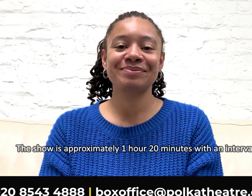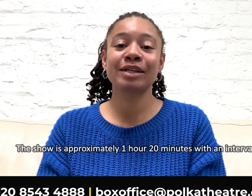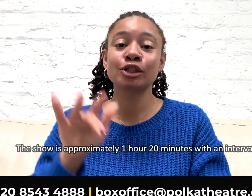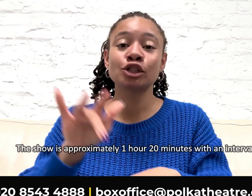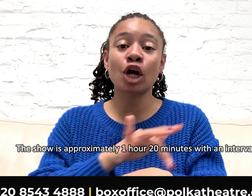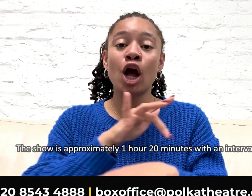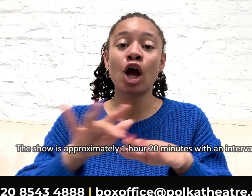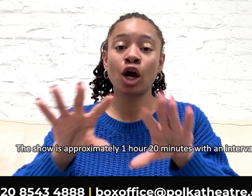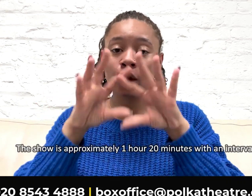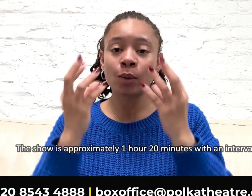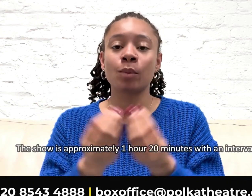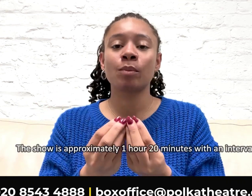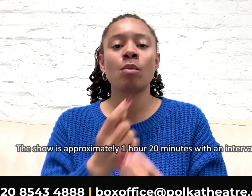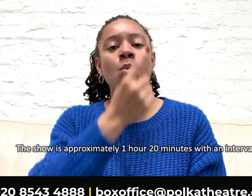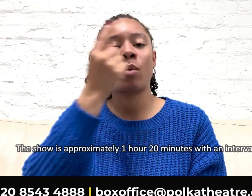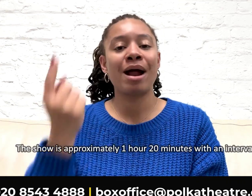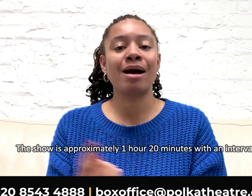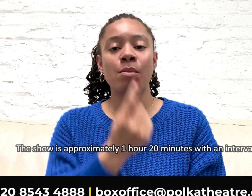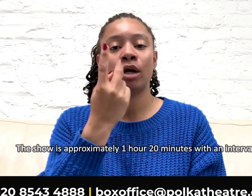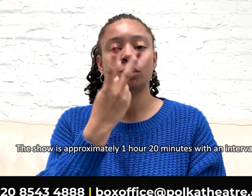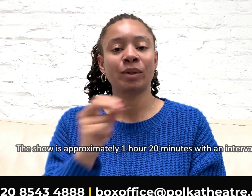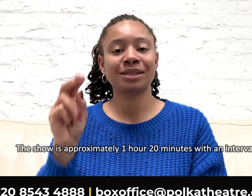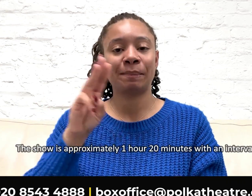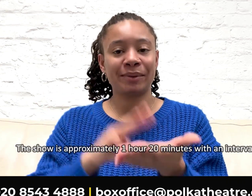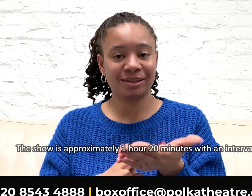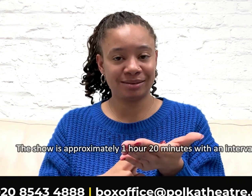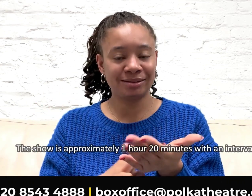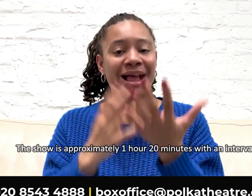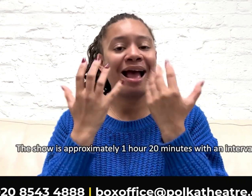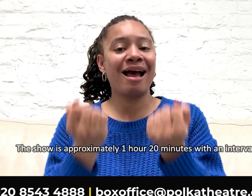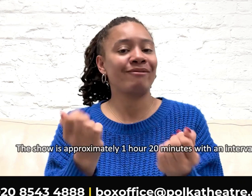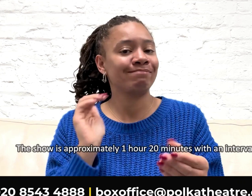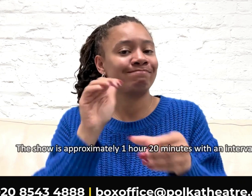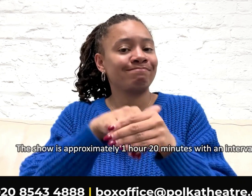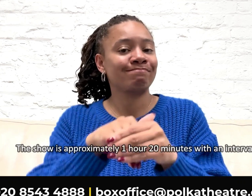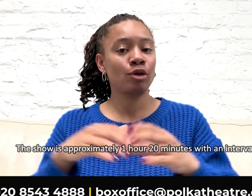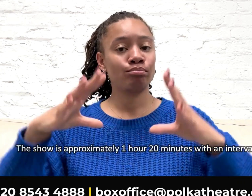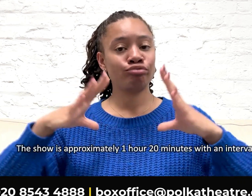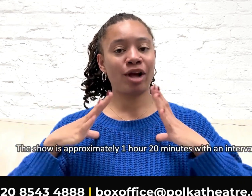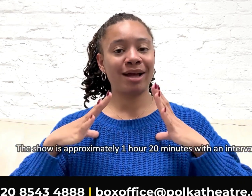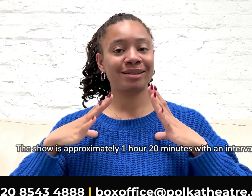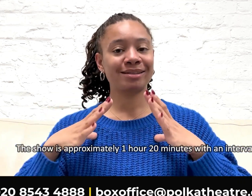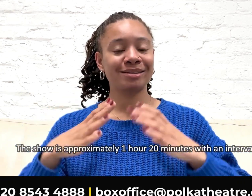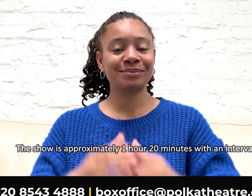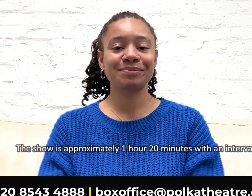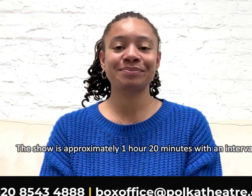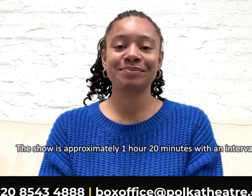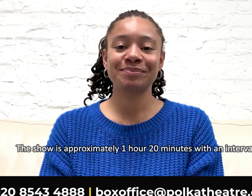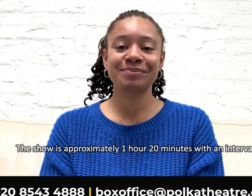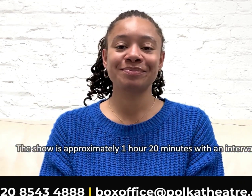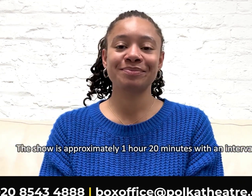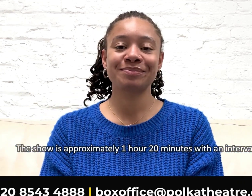The show is approximately 1 hour 20 minutes with an interval